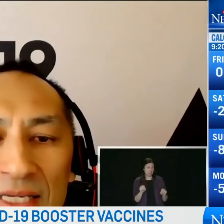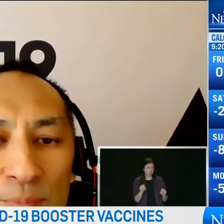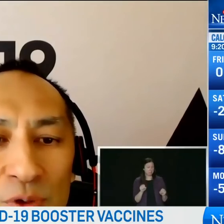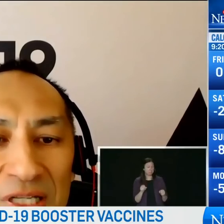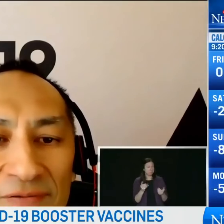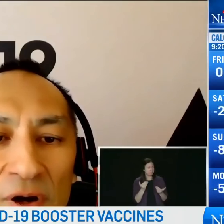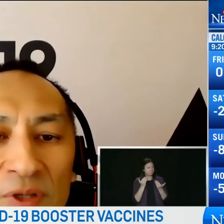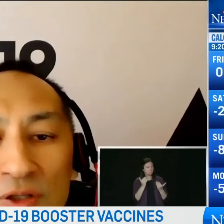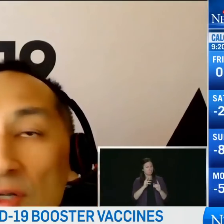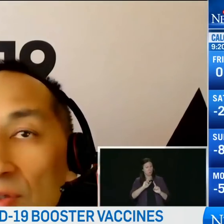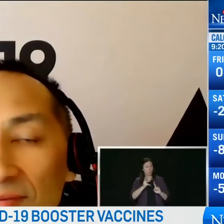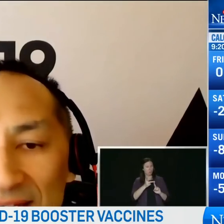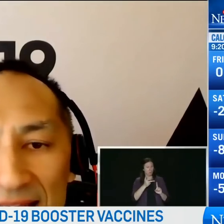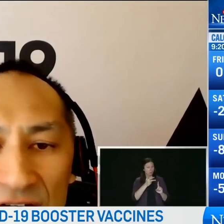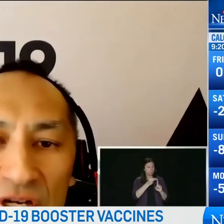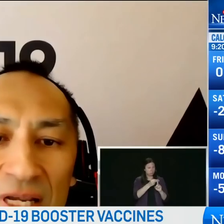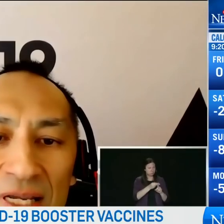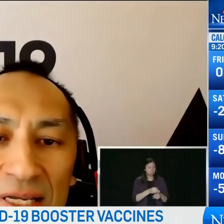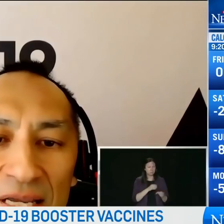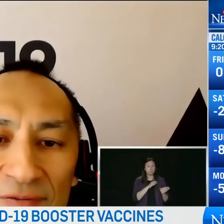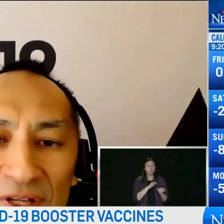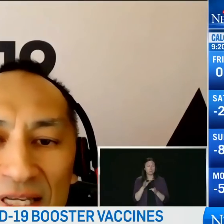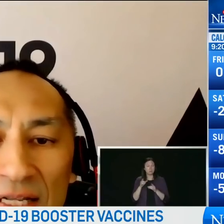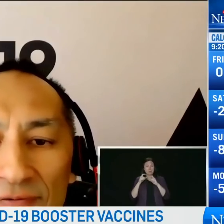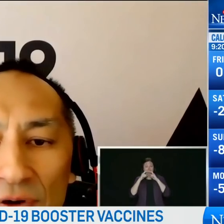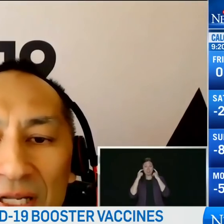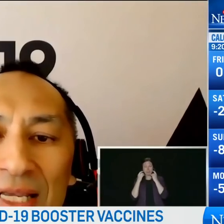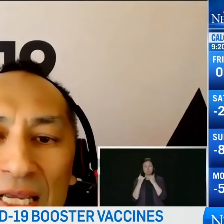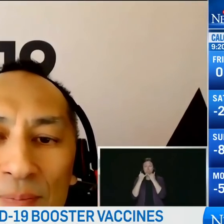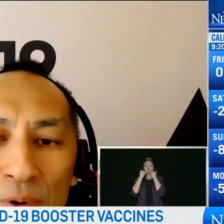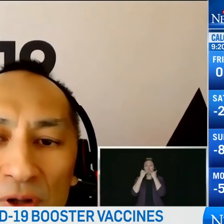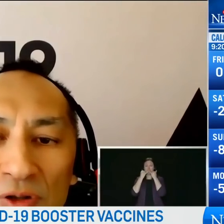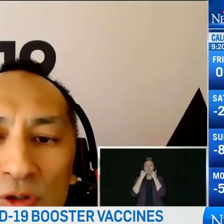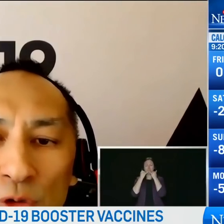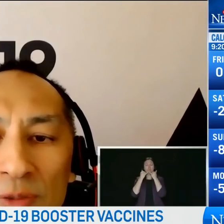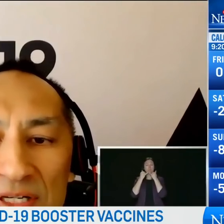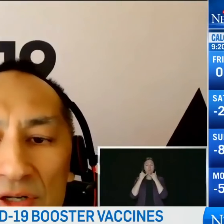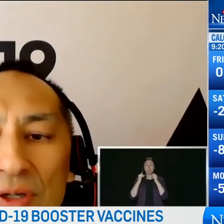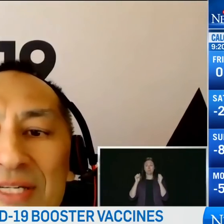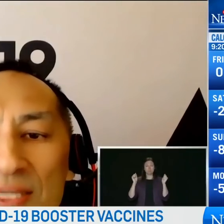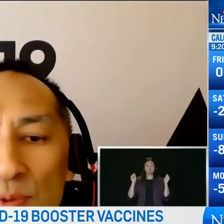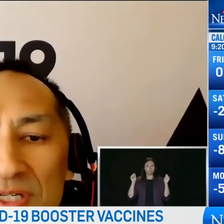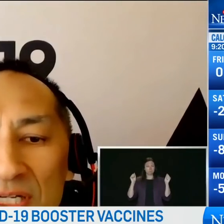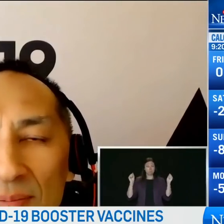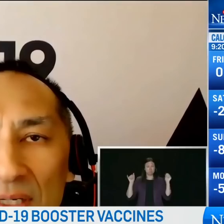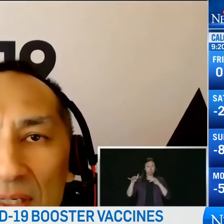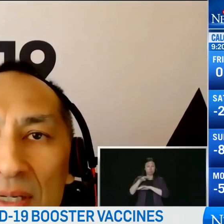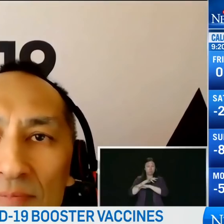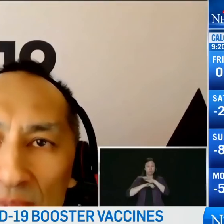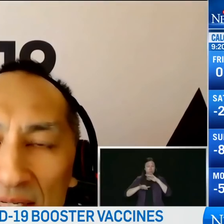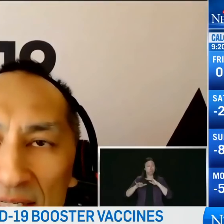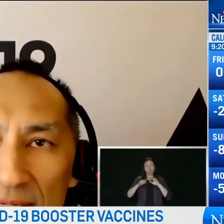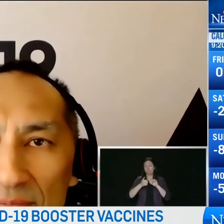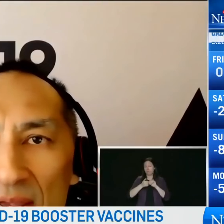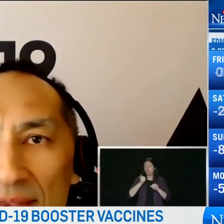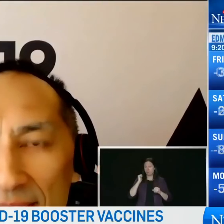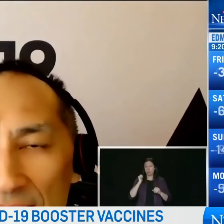COVID-19 PRIMARY VACCINE SERIES AND GETTING A BOOSTER DOSE AS